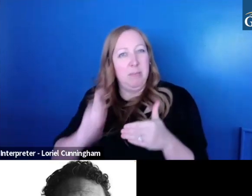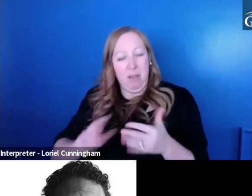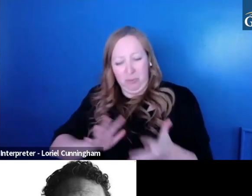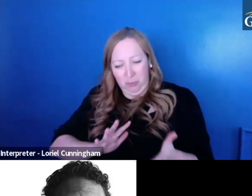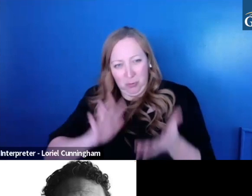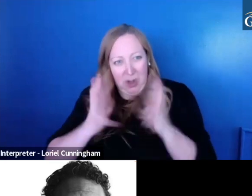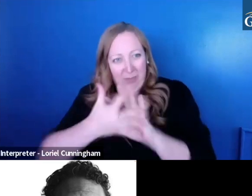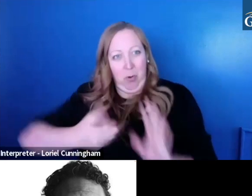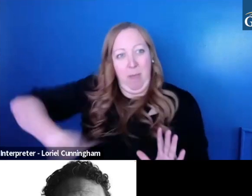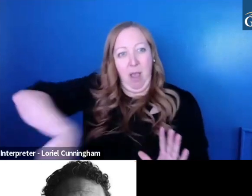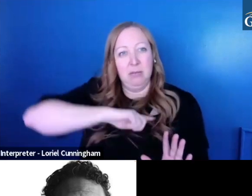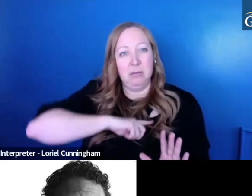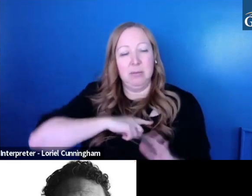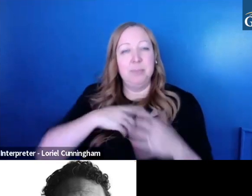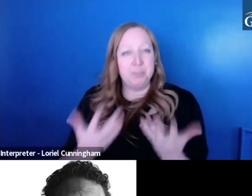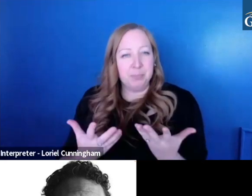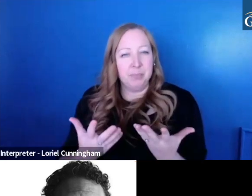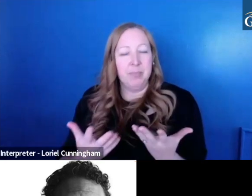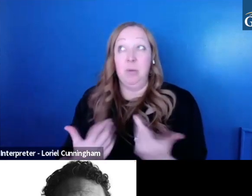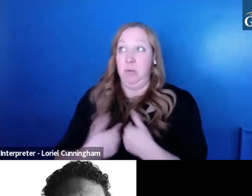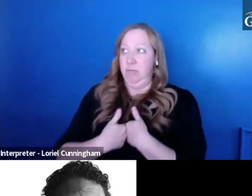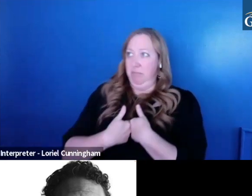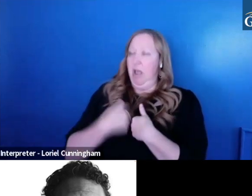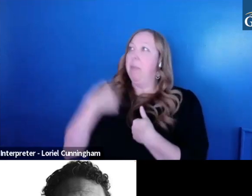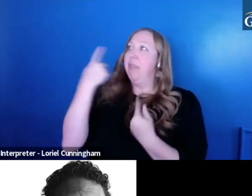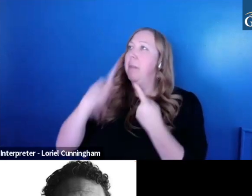ways in which we can reteach, rethink, and reformulate our